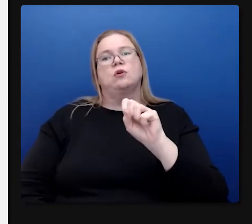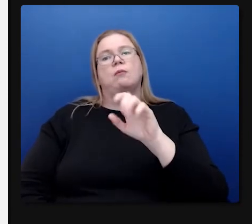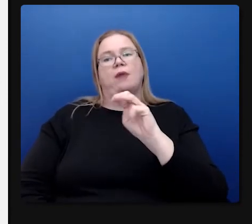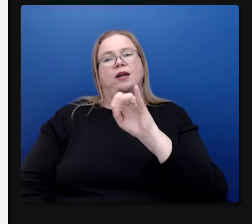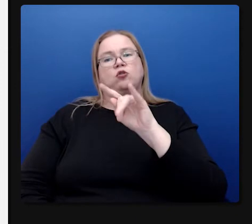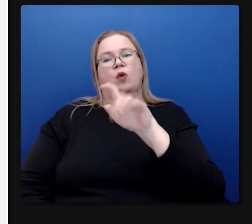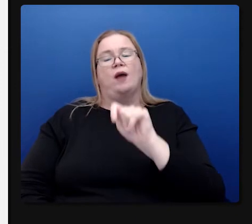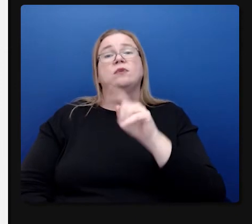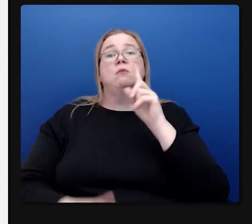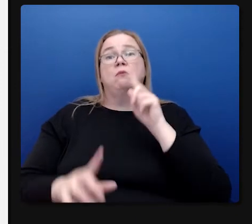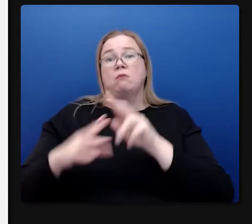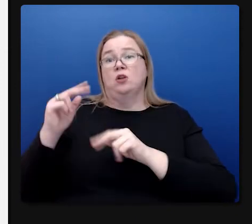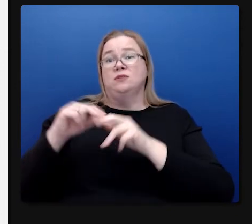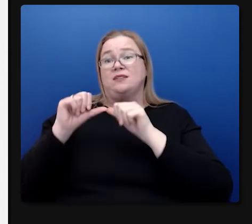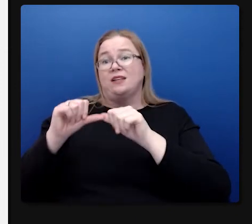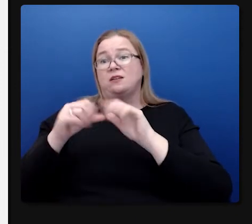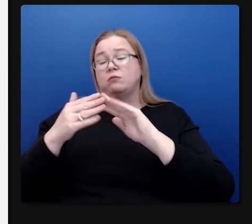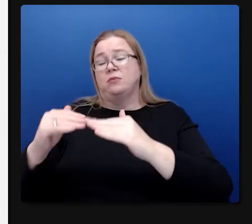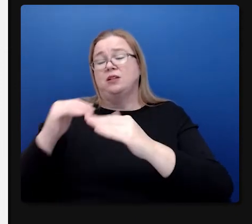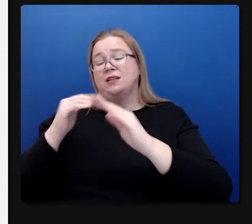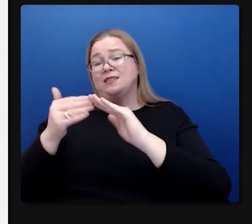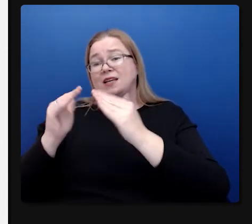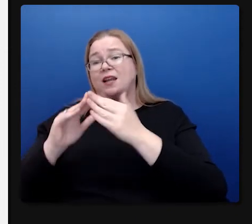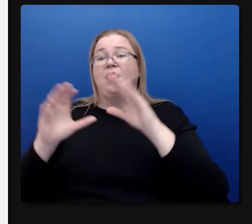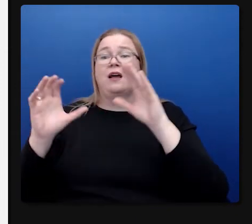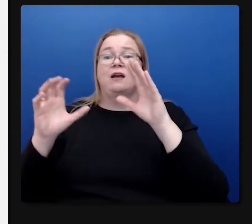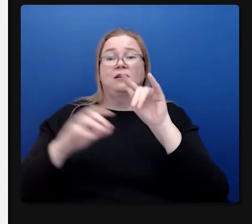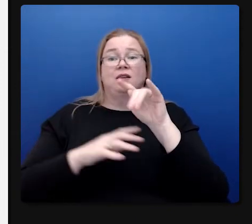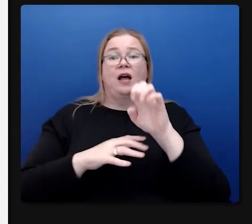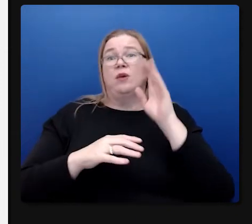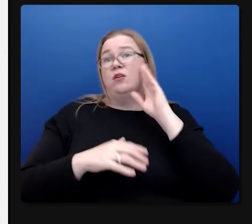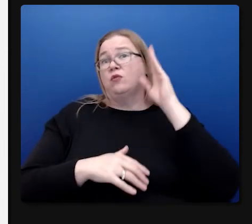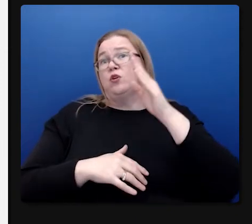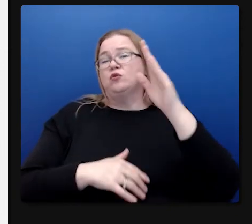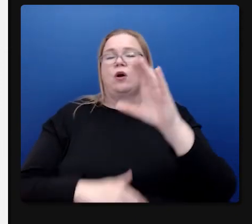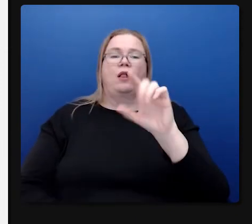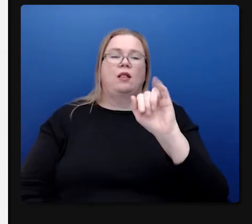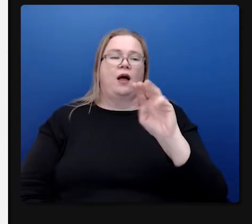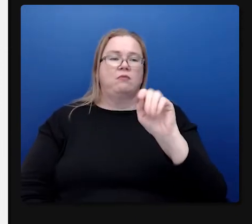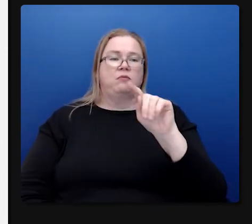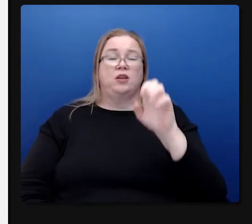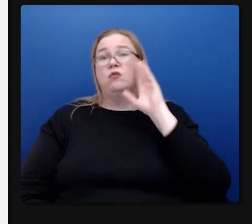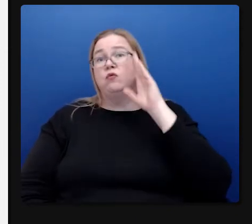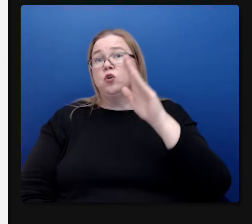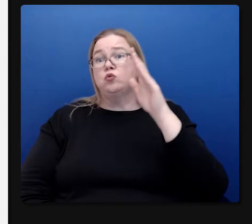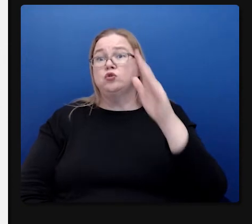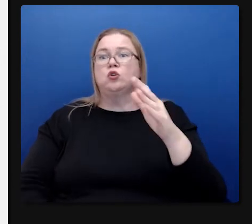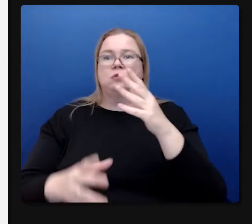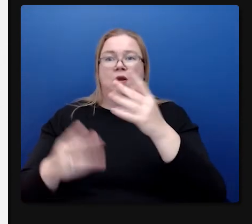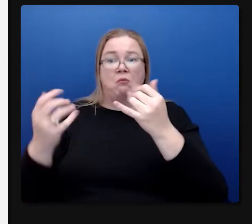like Sustainability City and Climate Futures. Just taking climate futures, it takes players